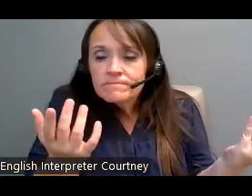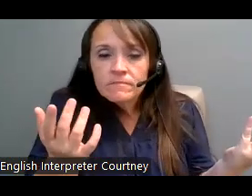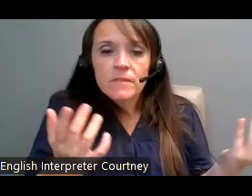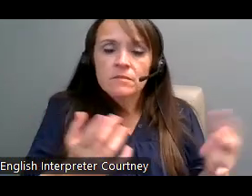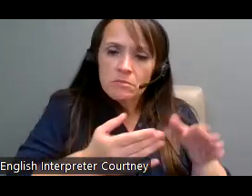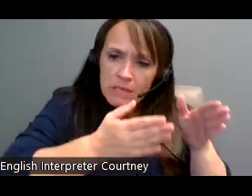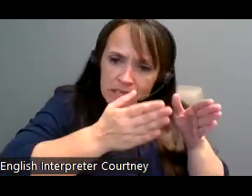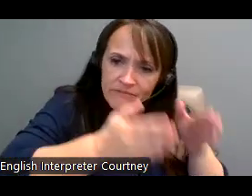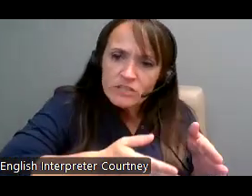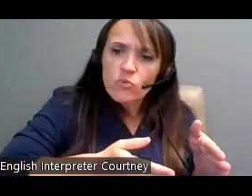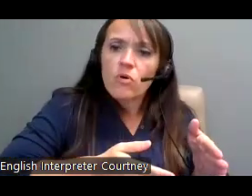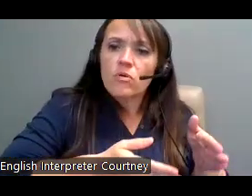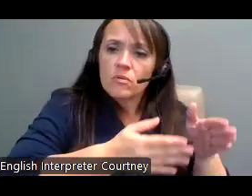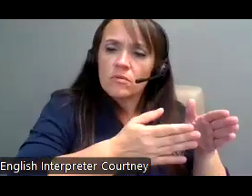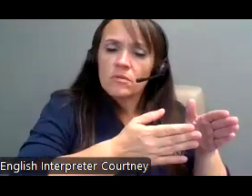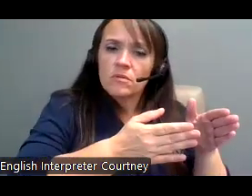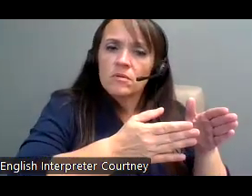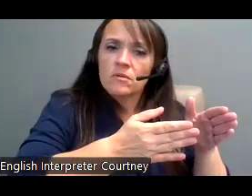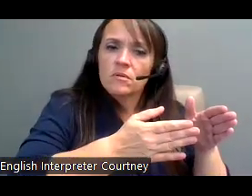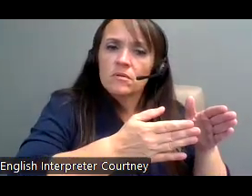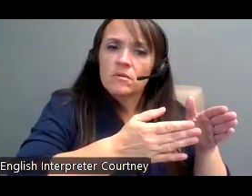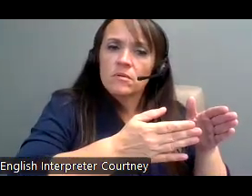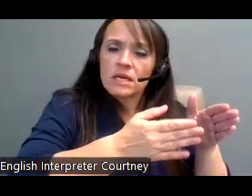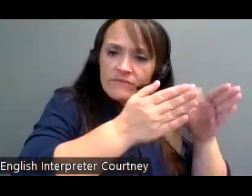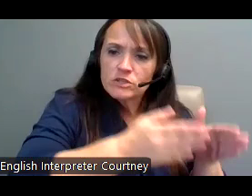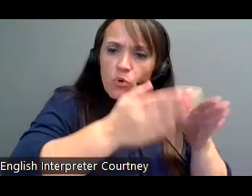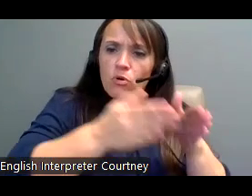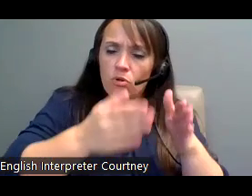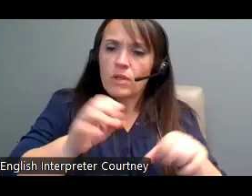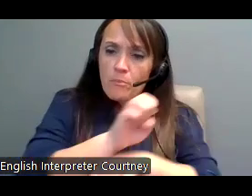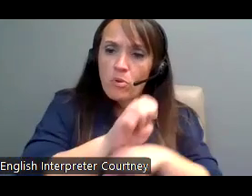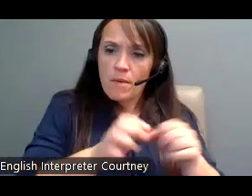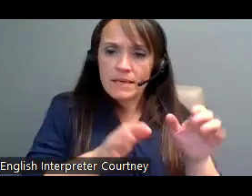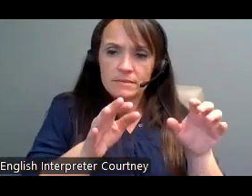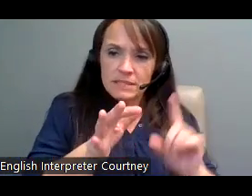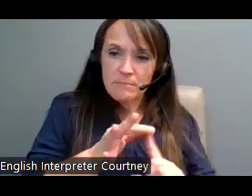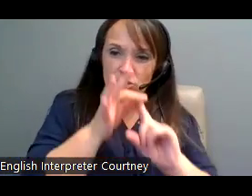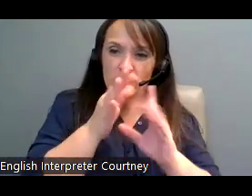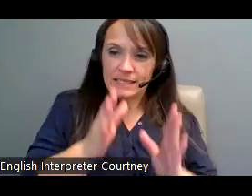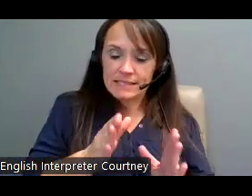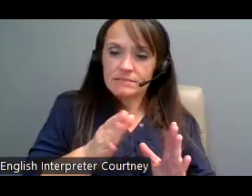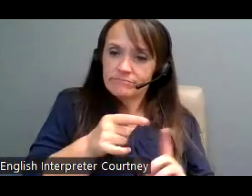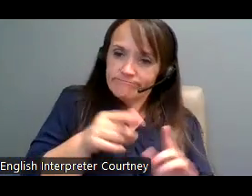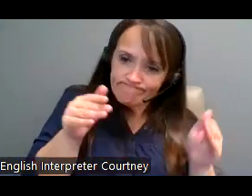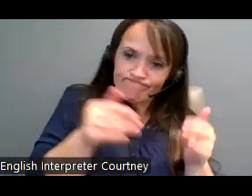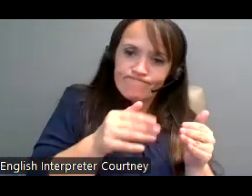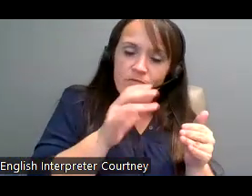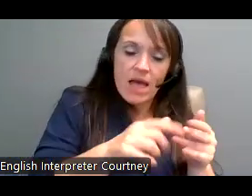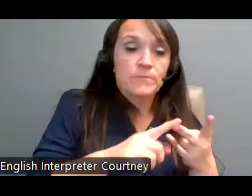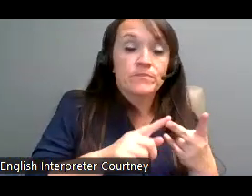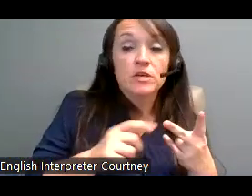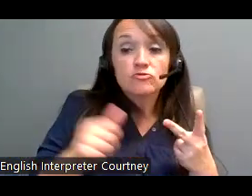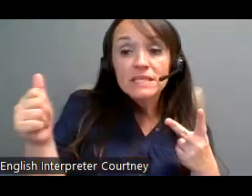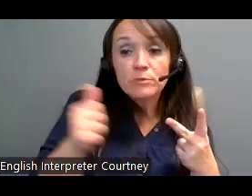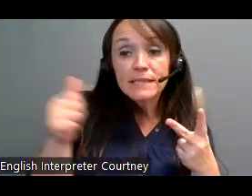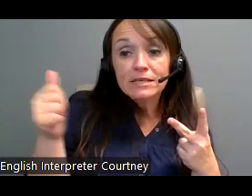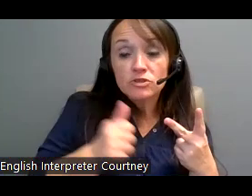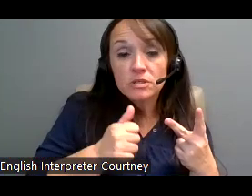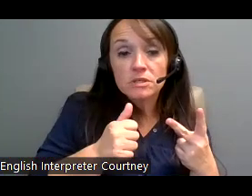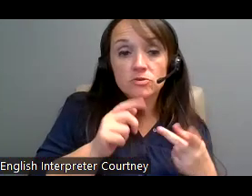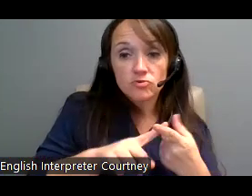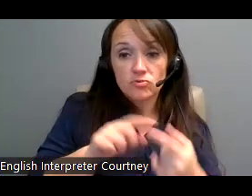specialist would really work on that. So, the transportation, Cindy is going to be the is